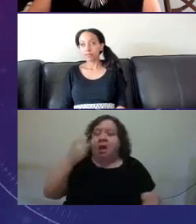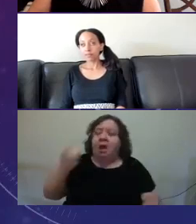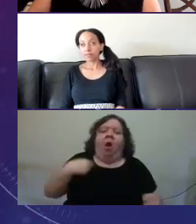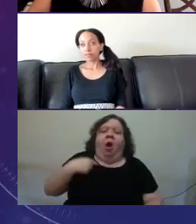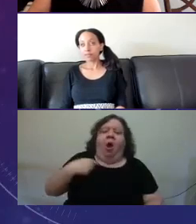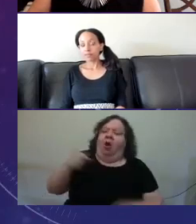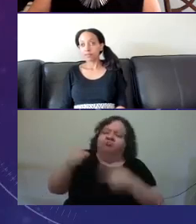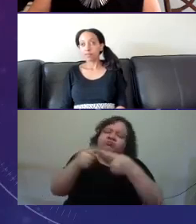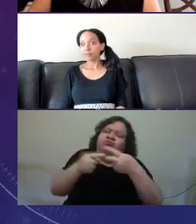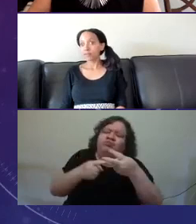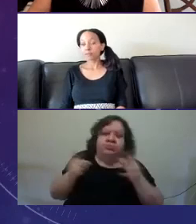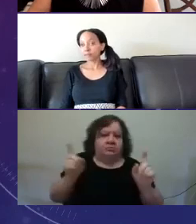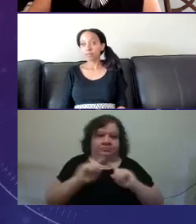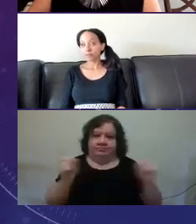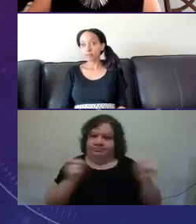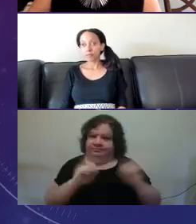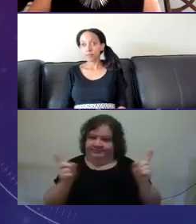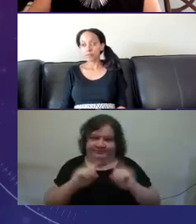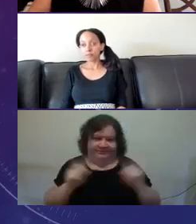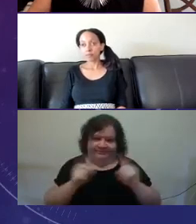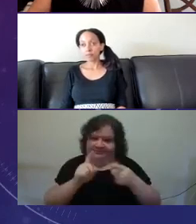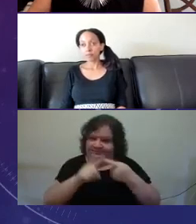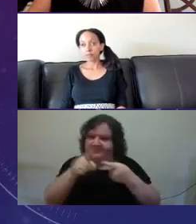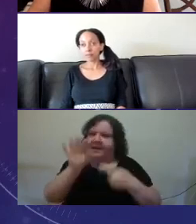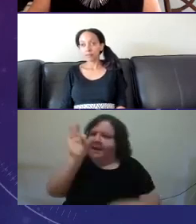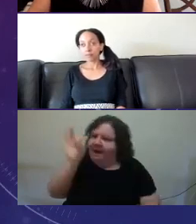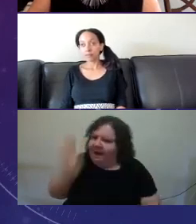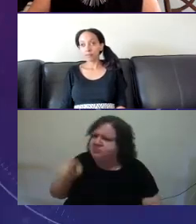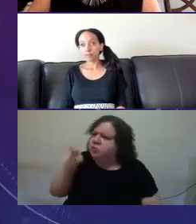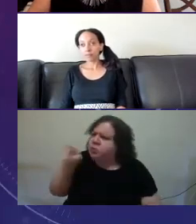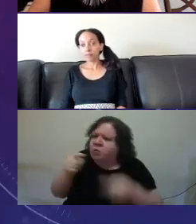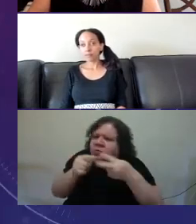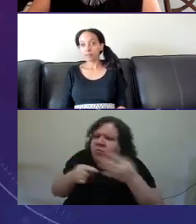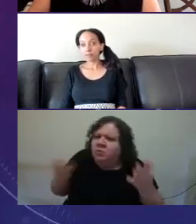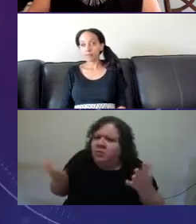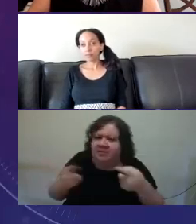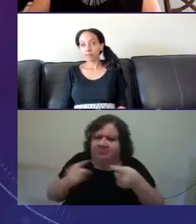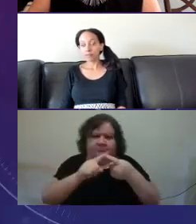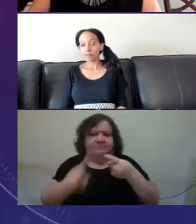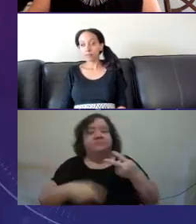others learn that they can advocate for their rights so I want to say thank you